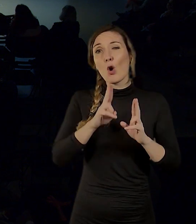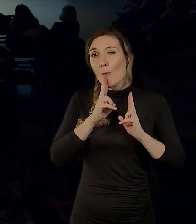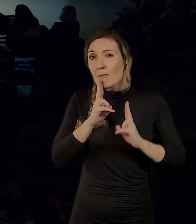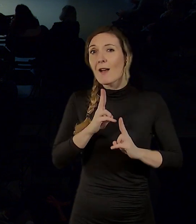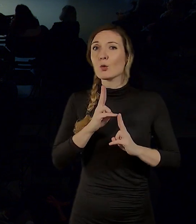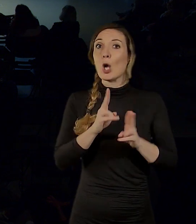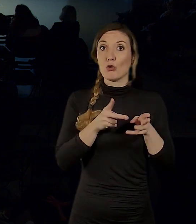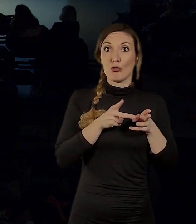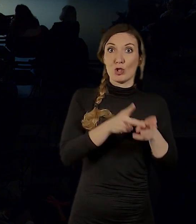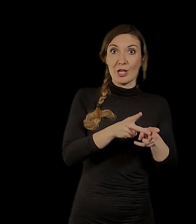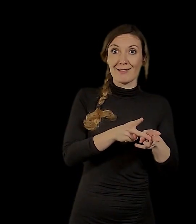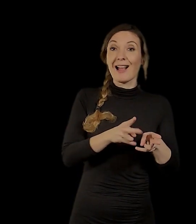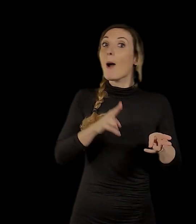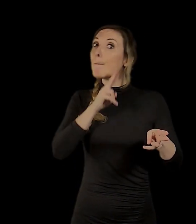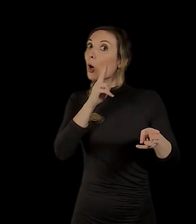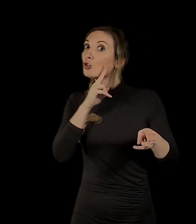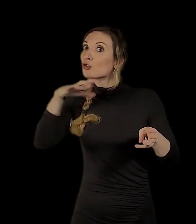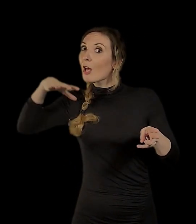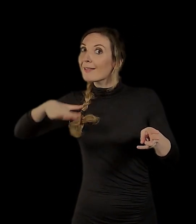The blocks are defined in such a way that...